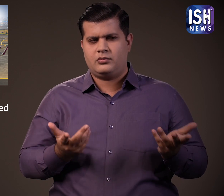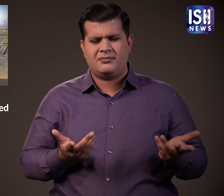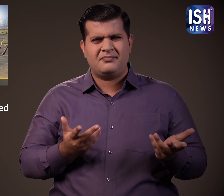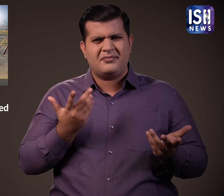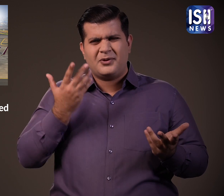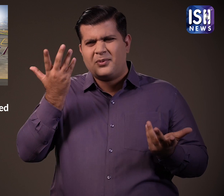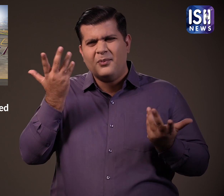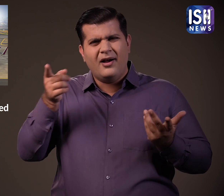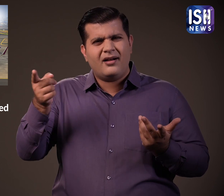Why a uniform pay structure?